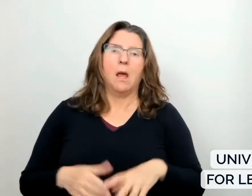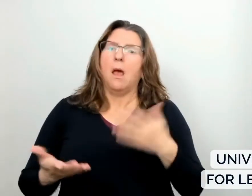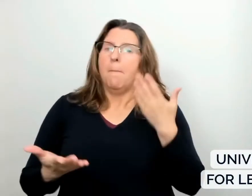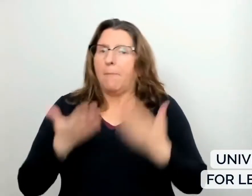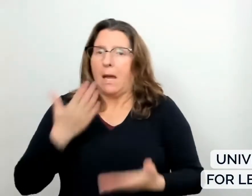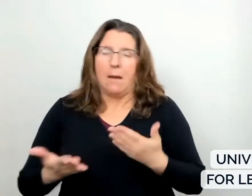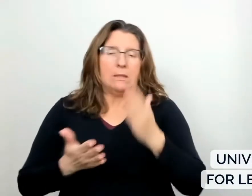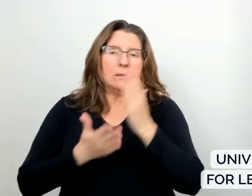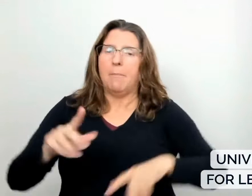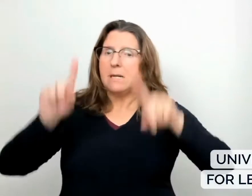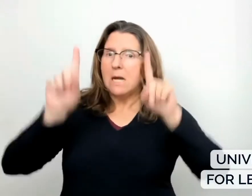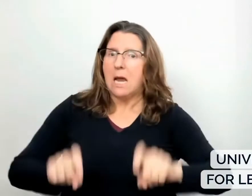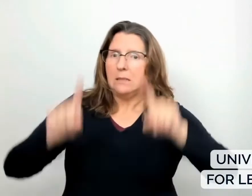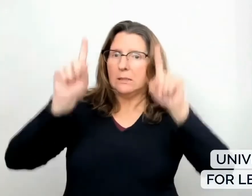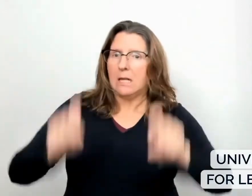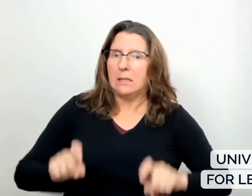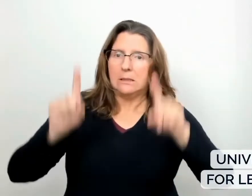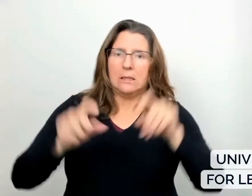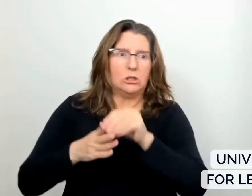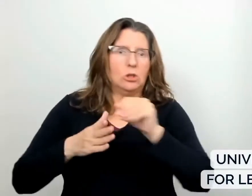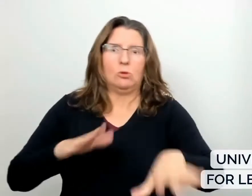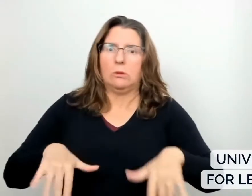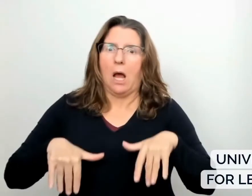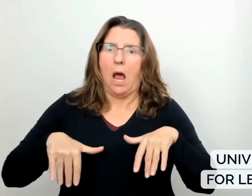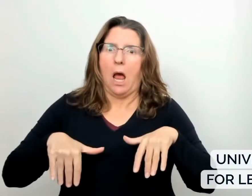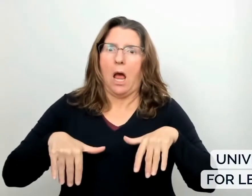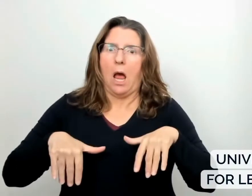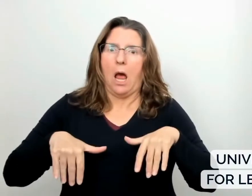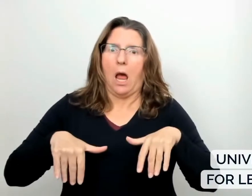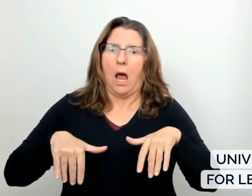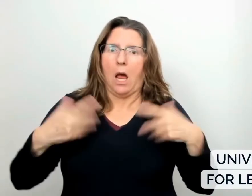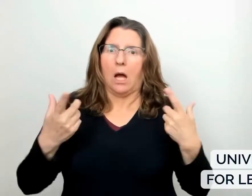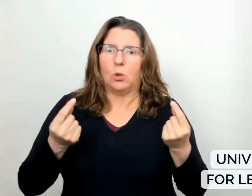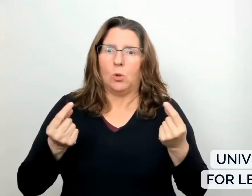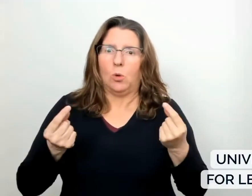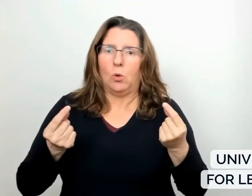UDL involves eliminating or reducing barriers in learning assessments.